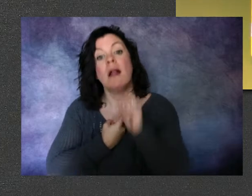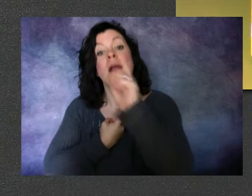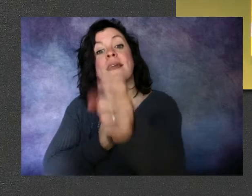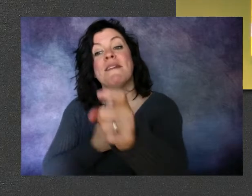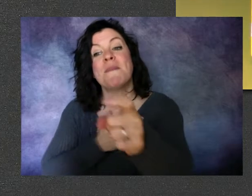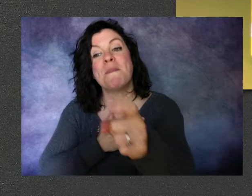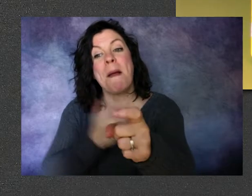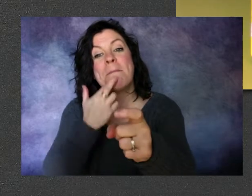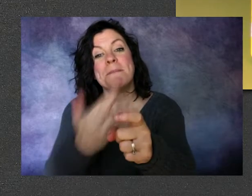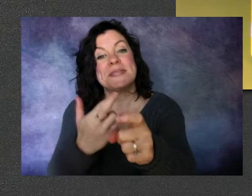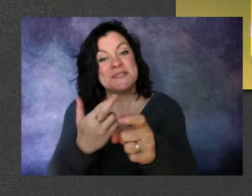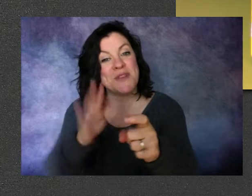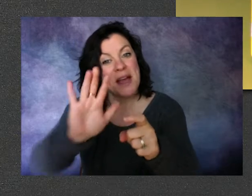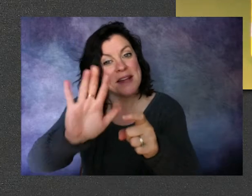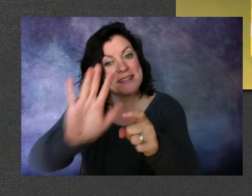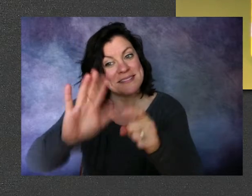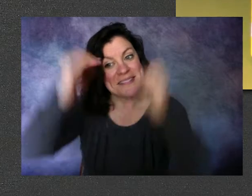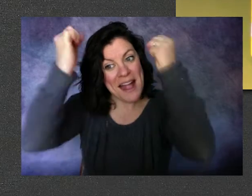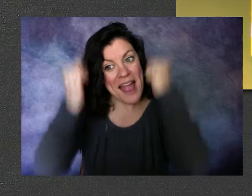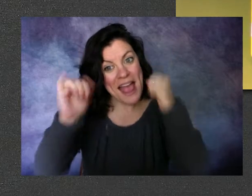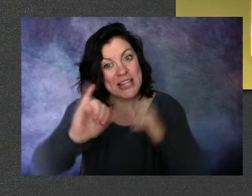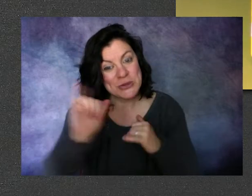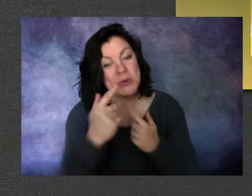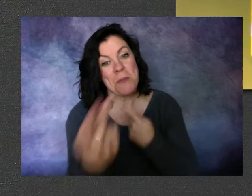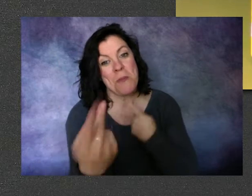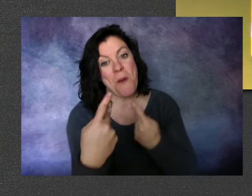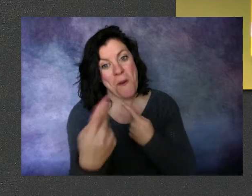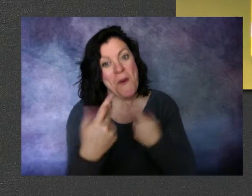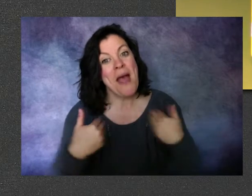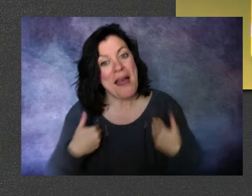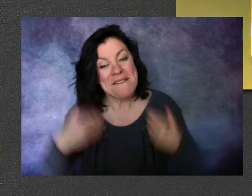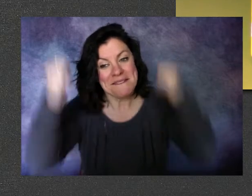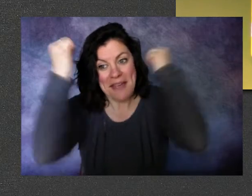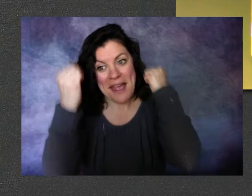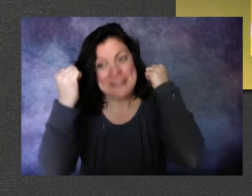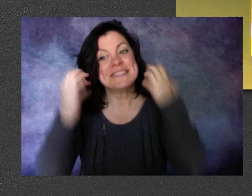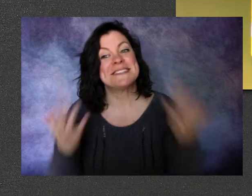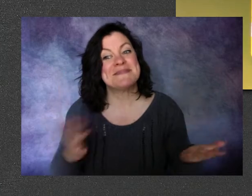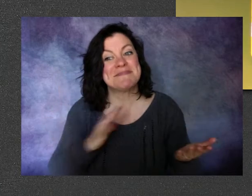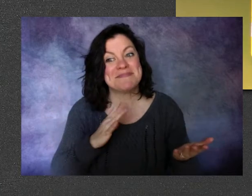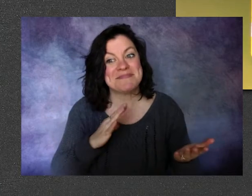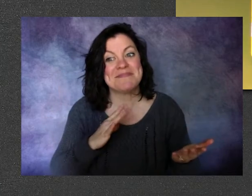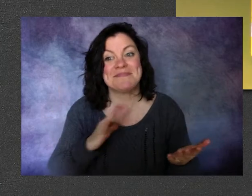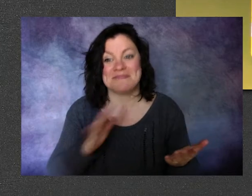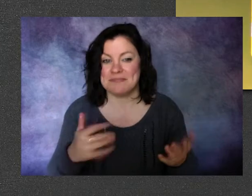That would be so cool! Are you ready to get started? Oh, you are too, Candy?